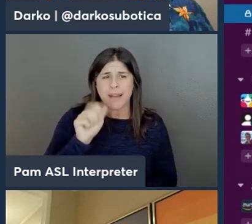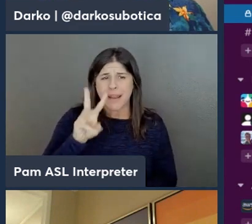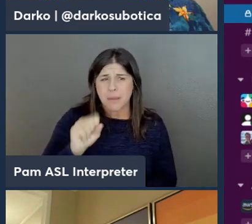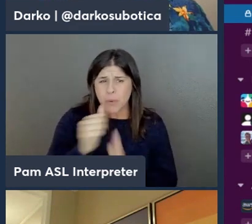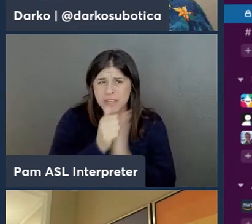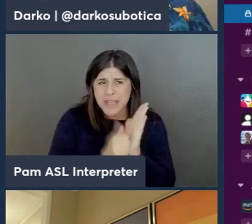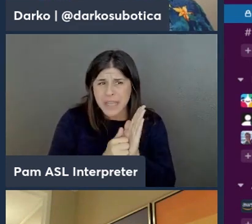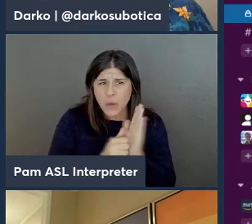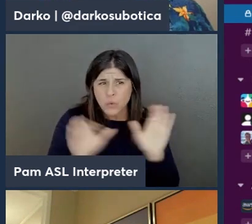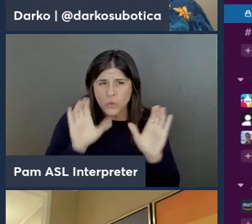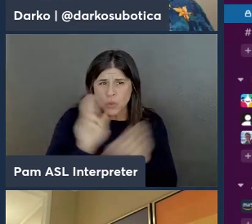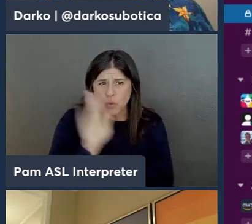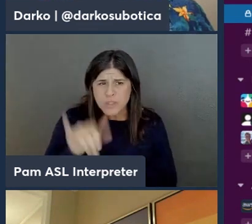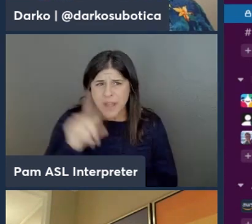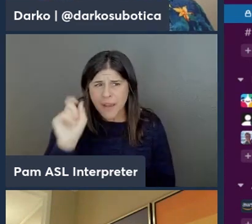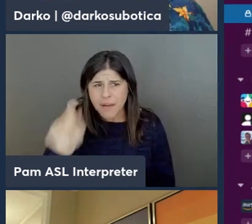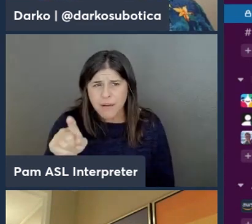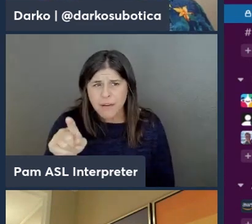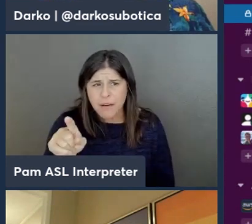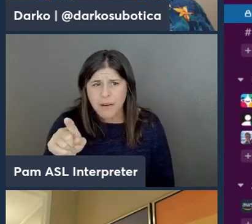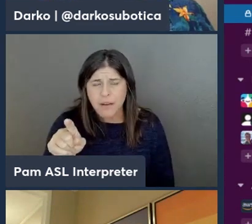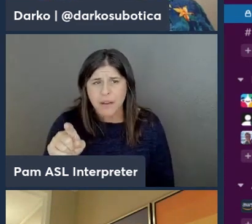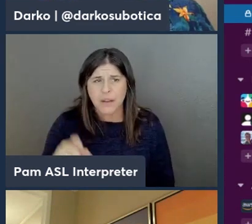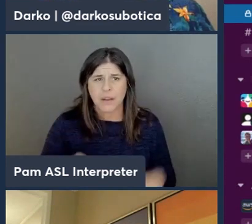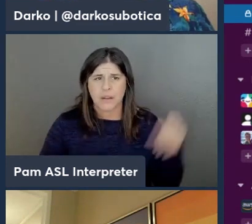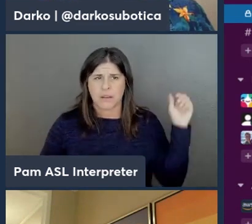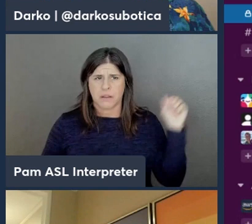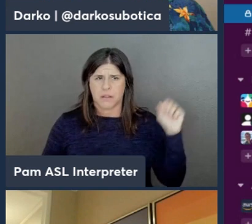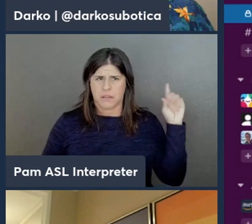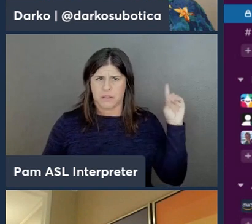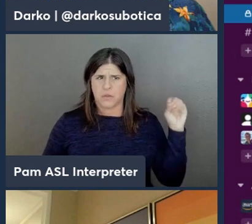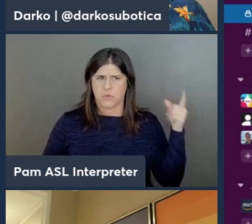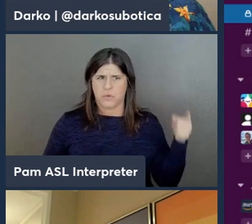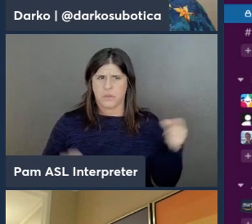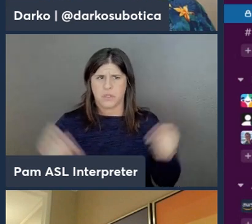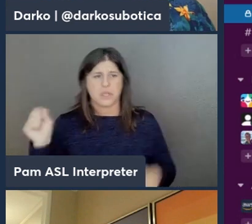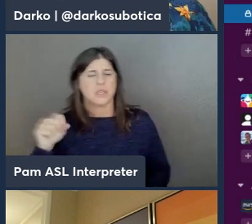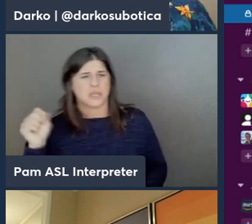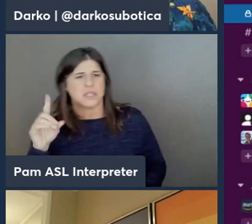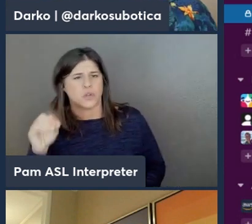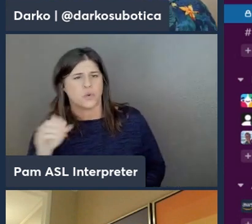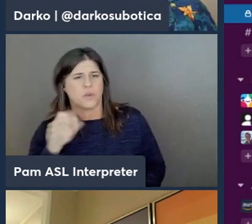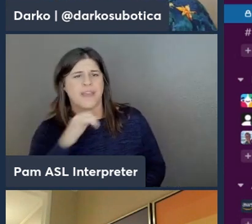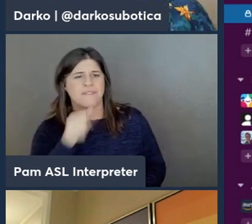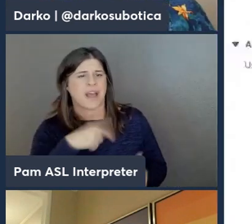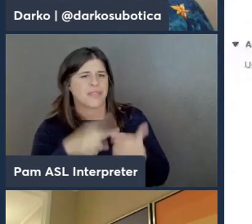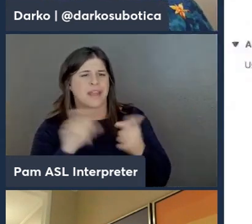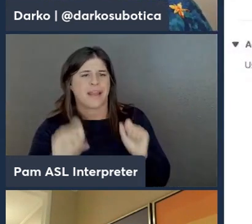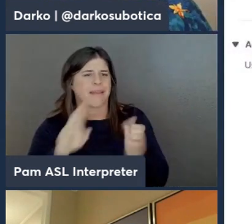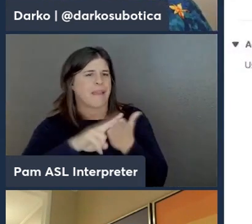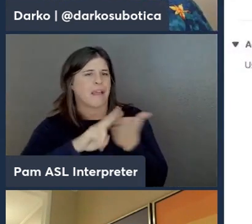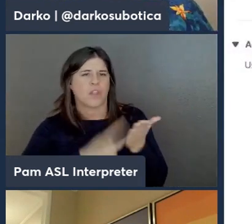to be able to use that? Well, they do right. They do right? Otherwise I wouldn't be able to log onto the console. Okay, alright. Exactly.